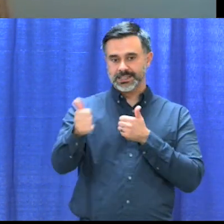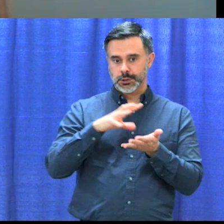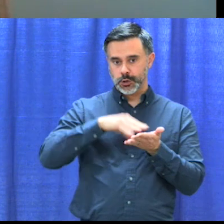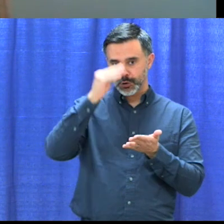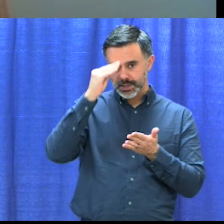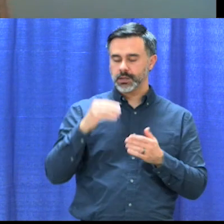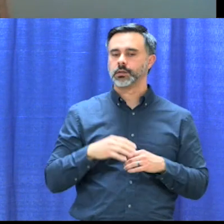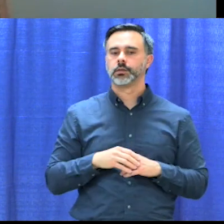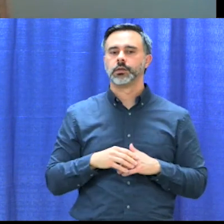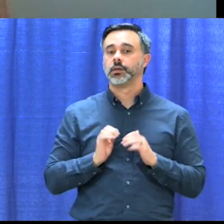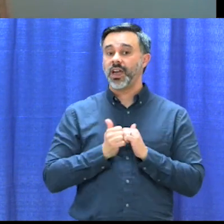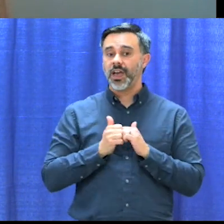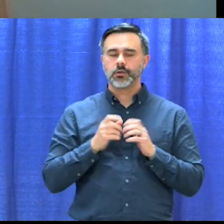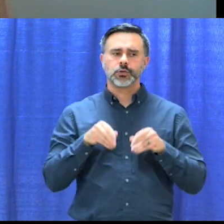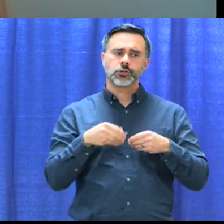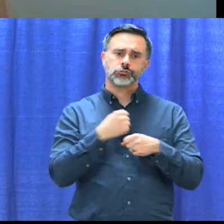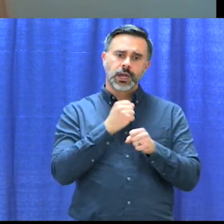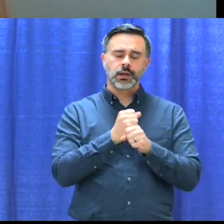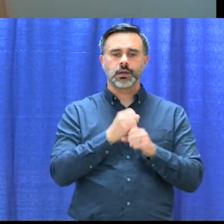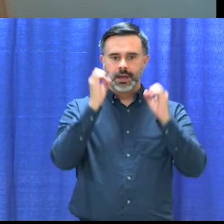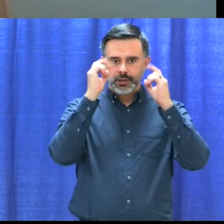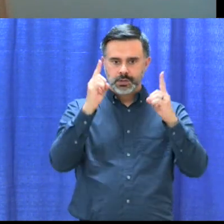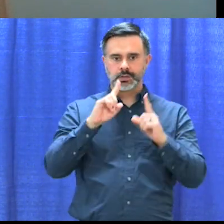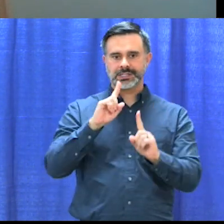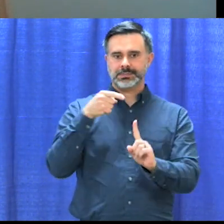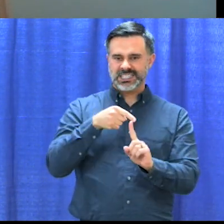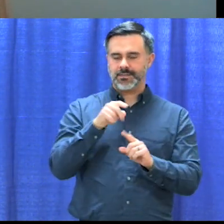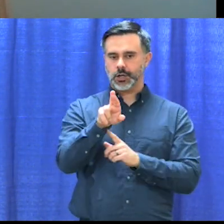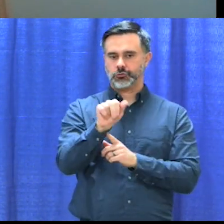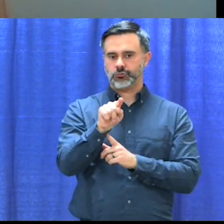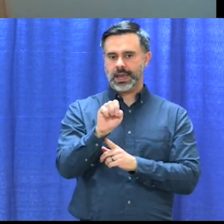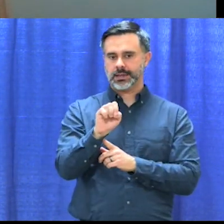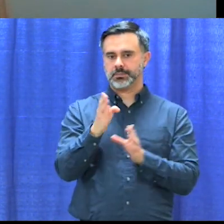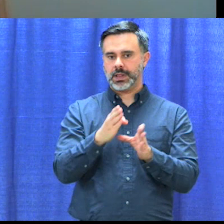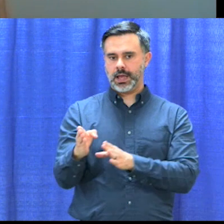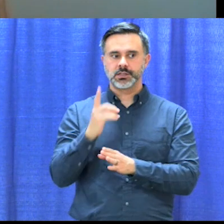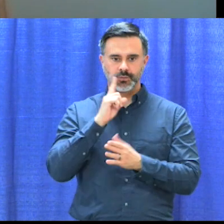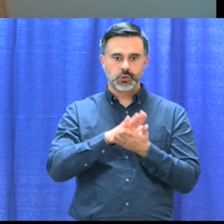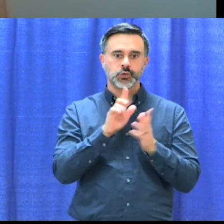We've created education specific rate plans for use by school districts during the crisis